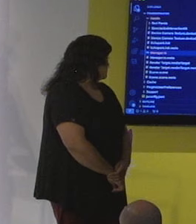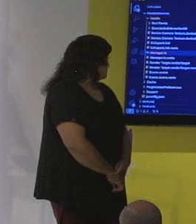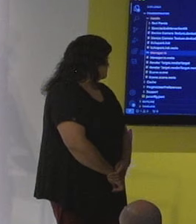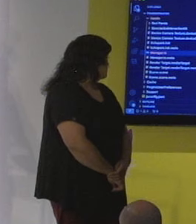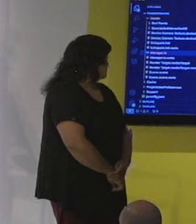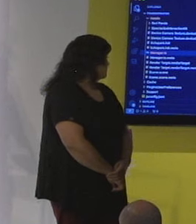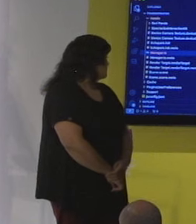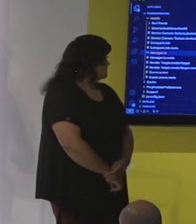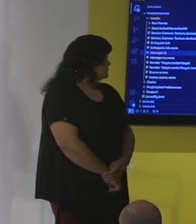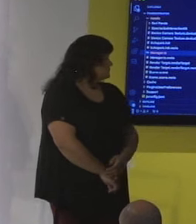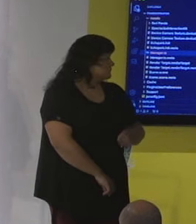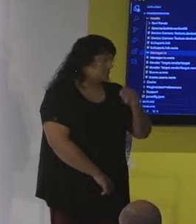Okay, and let's scale these.